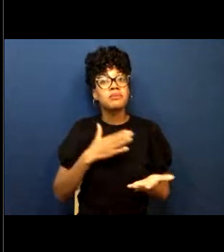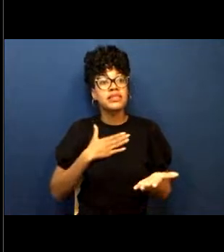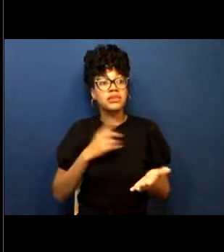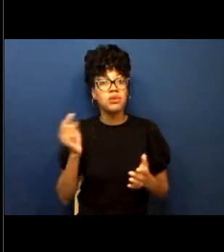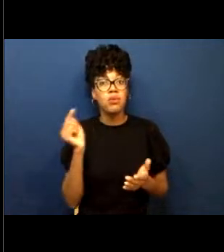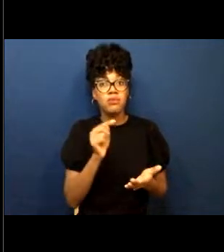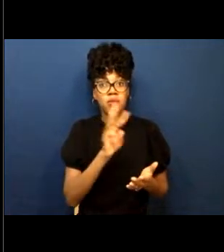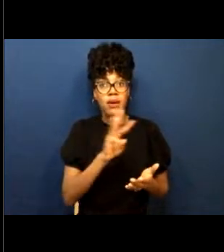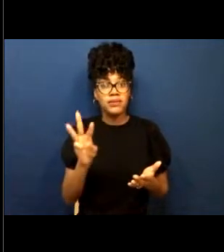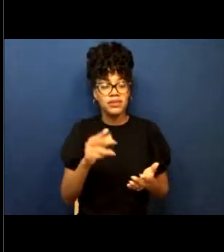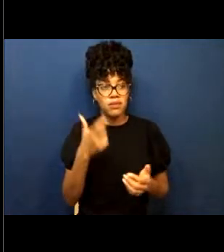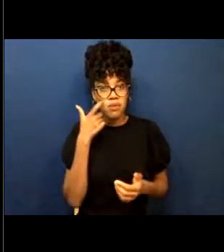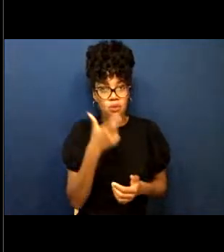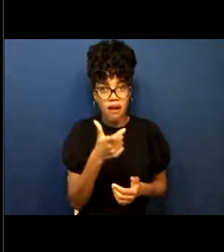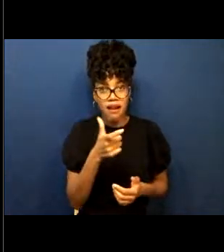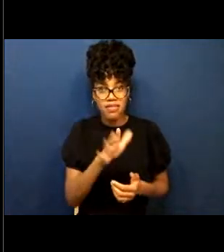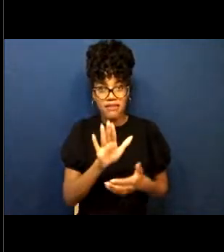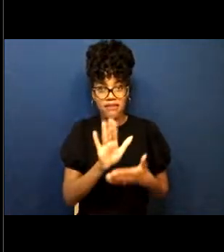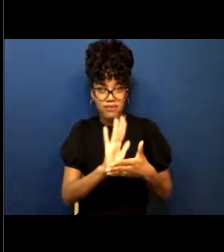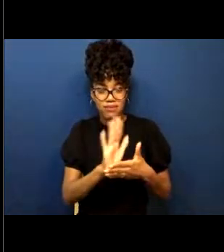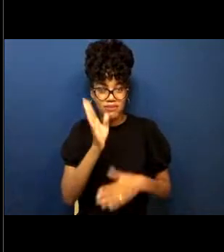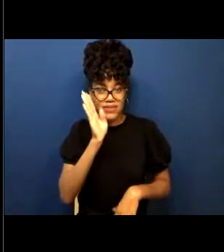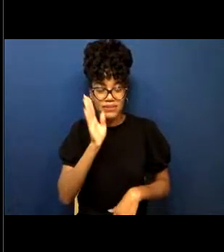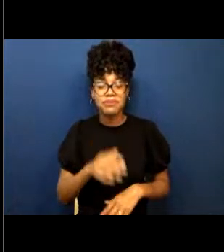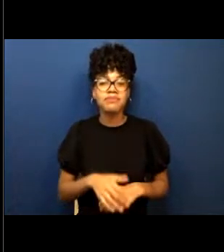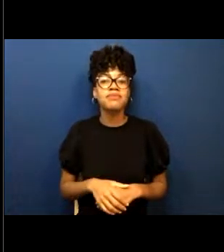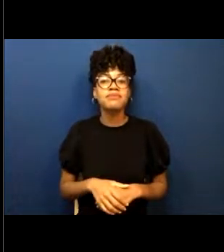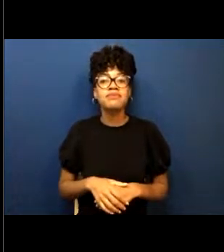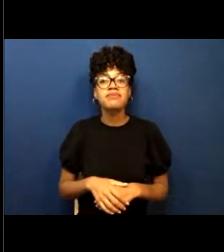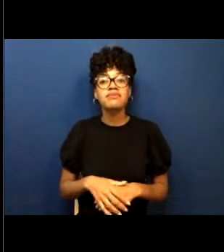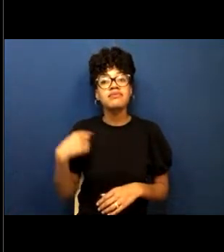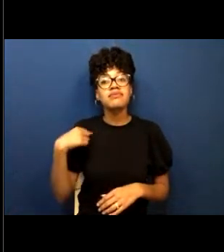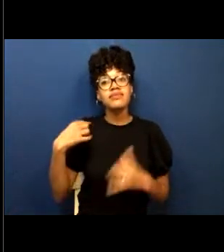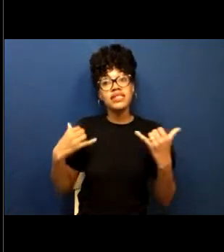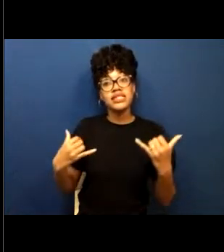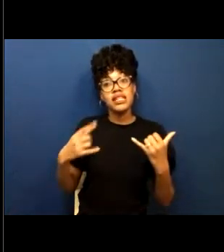on our NOAA Live website if you're interested. We're going to be talking about how NOAA uses tools